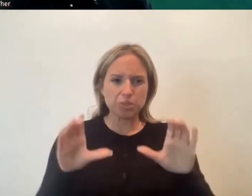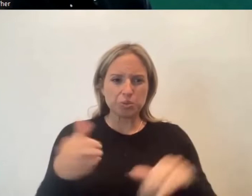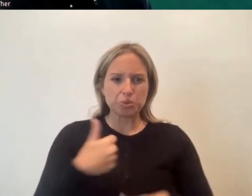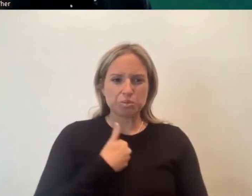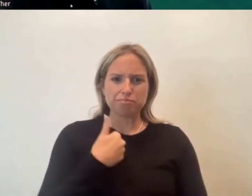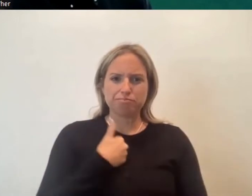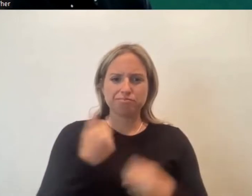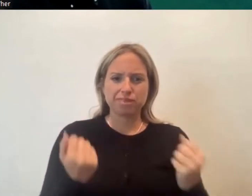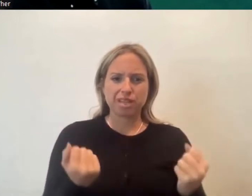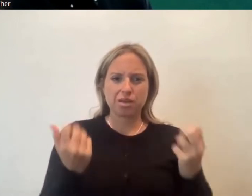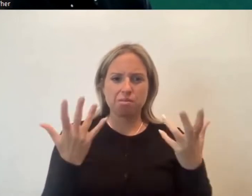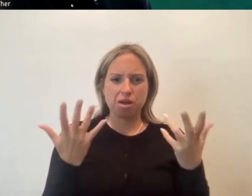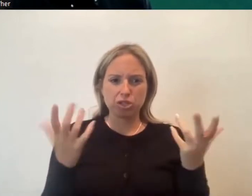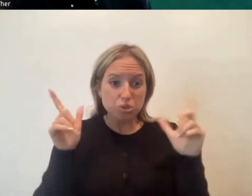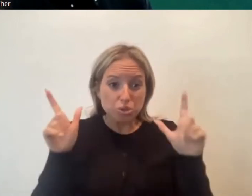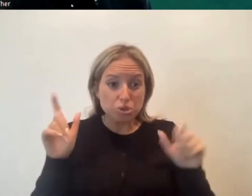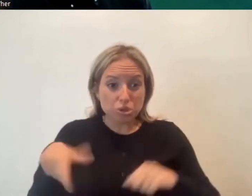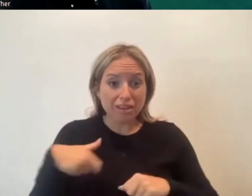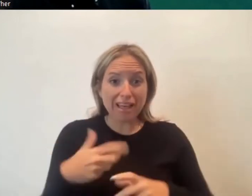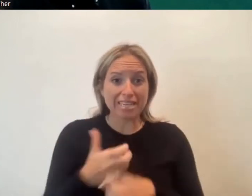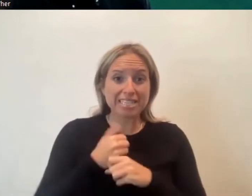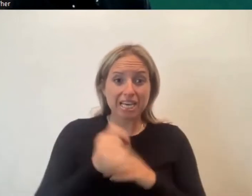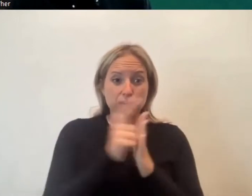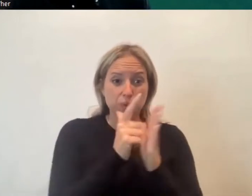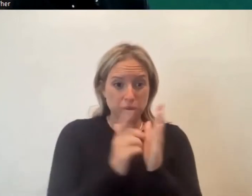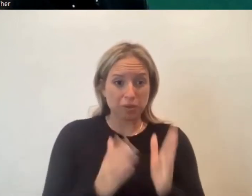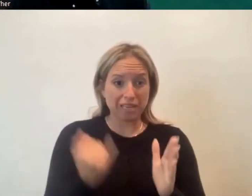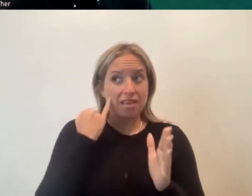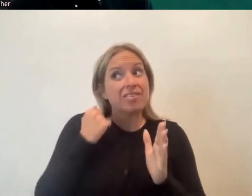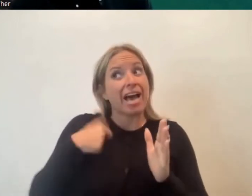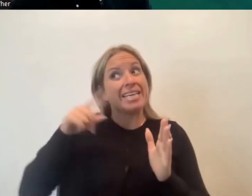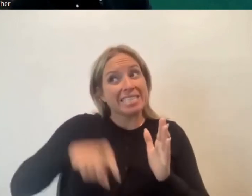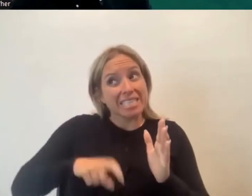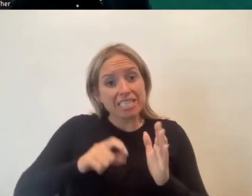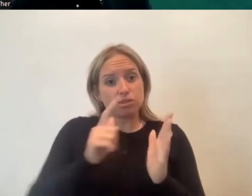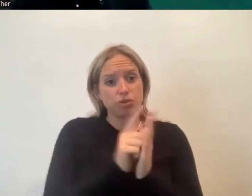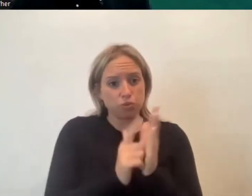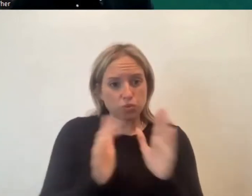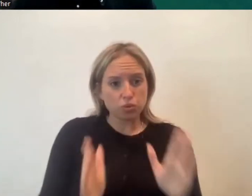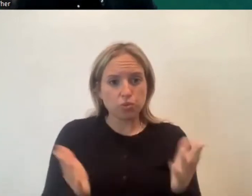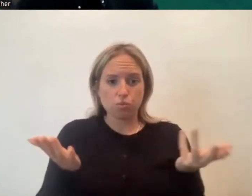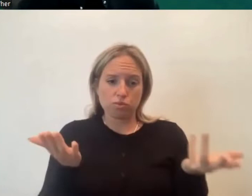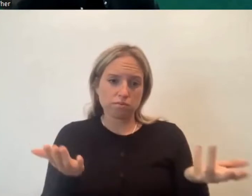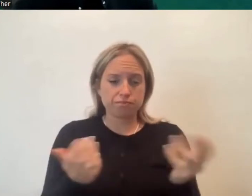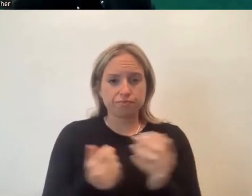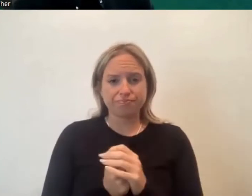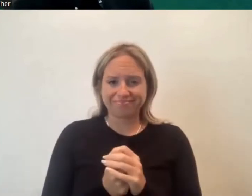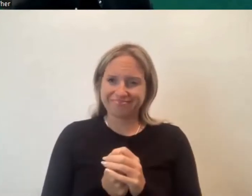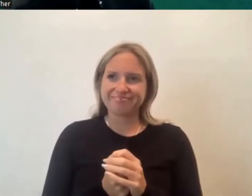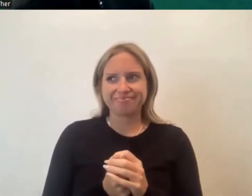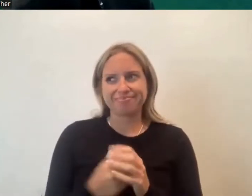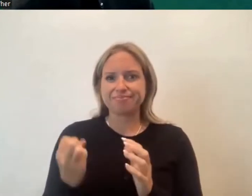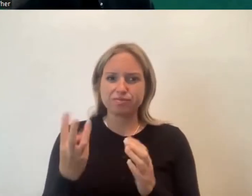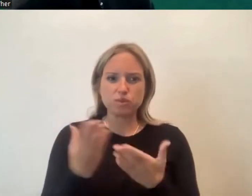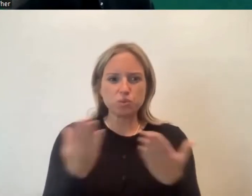should I get an attorney, if I need one at all? Mike: So yeah, there's a couple ways to answer that.